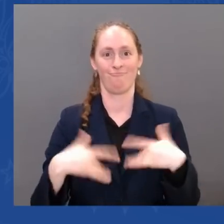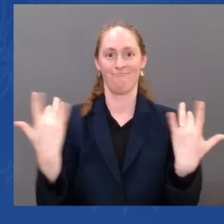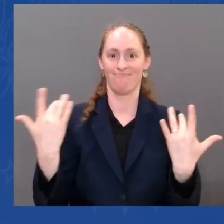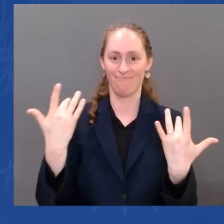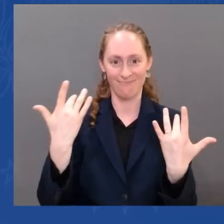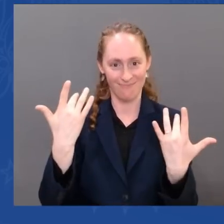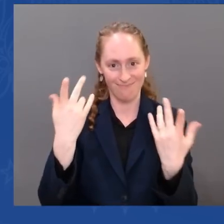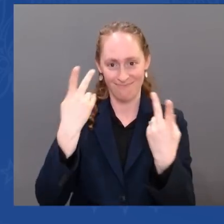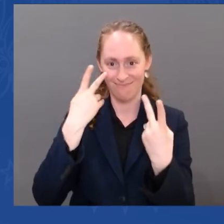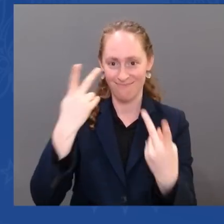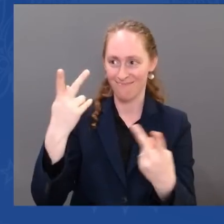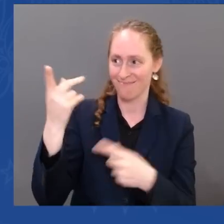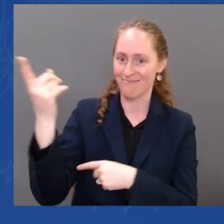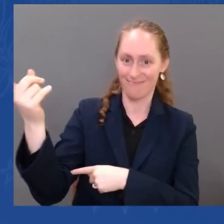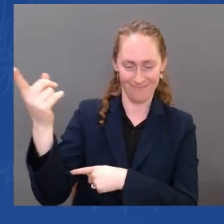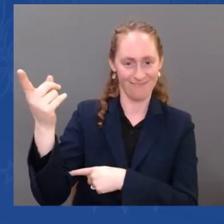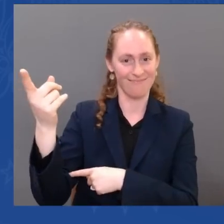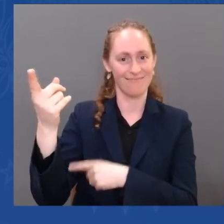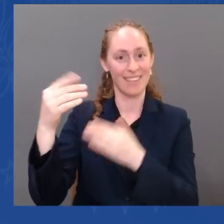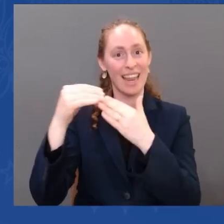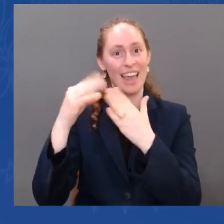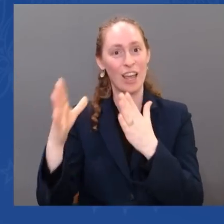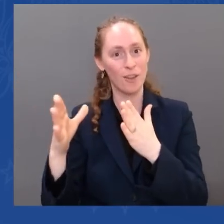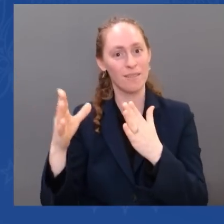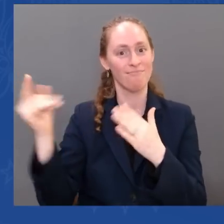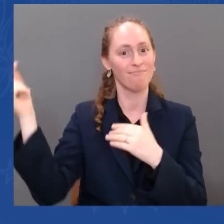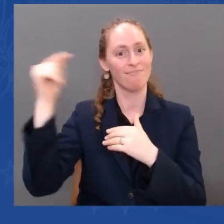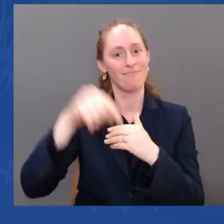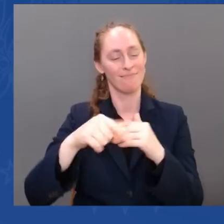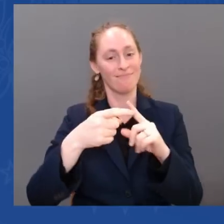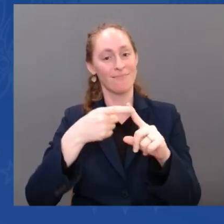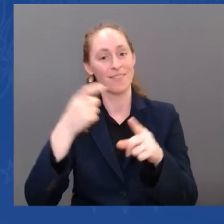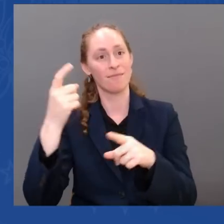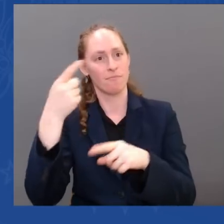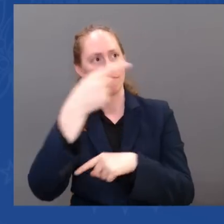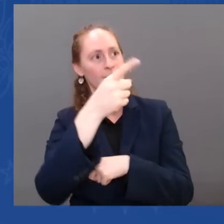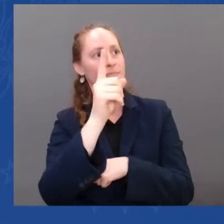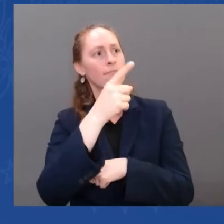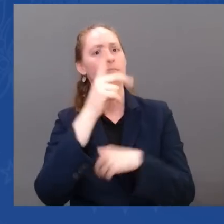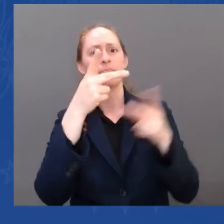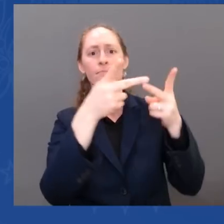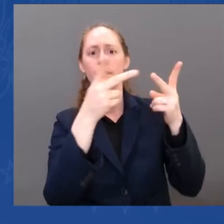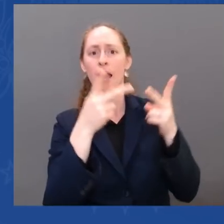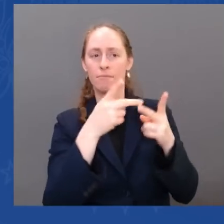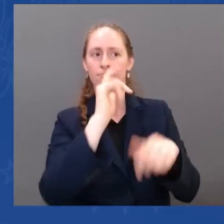and the world's greatest democracy commences with our Pascale greeting,